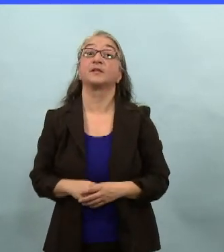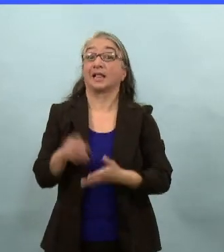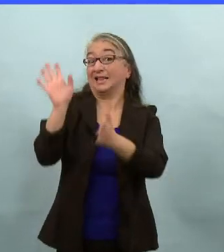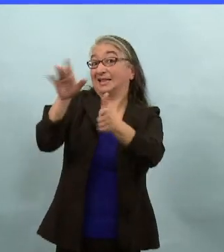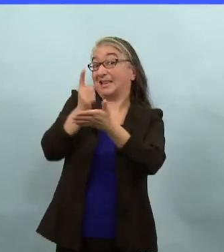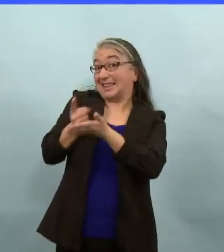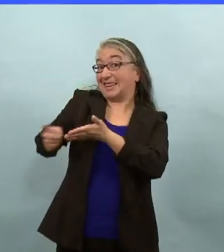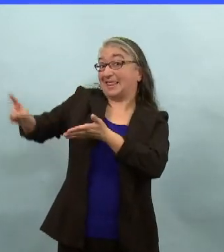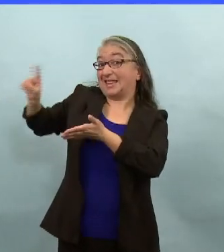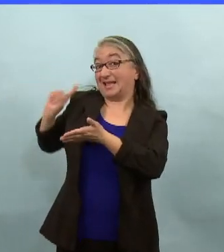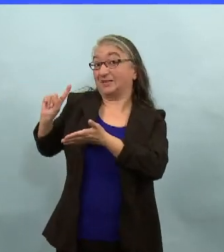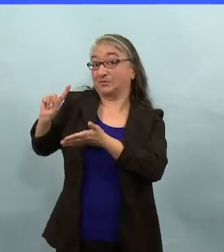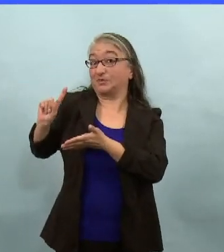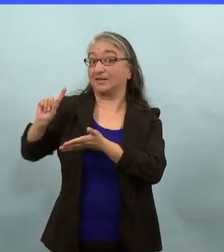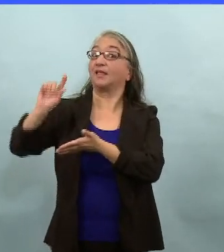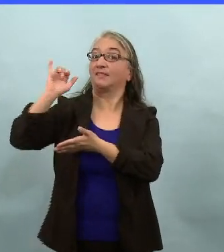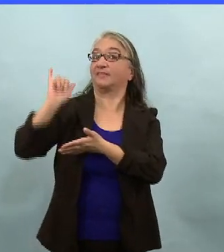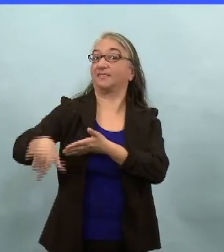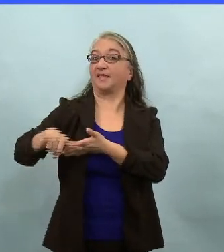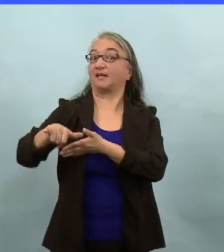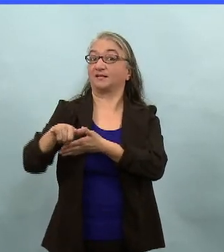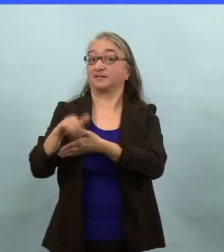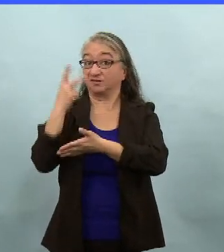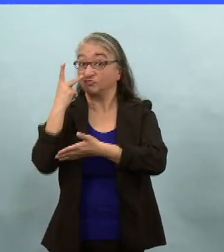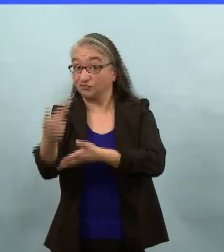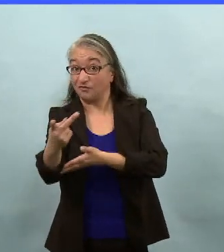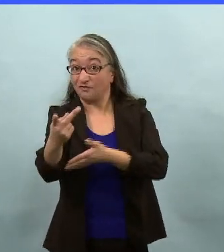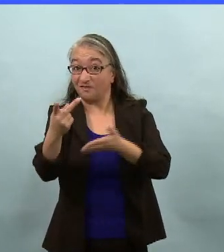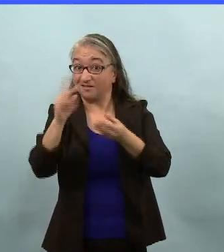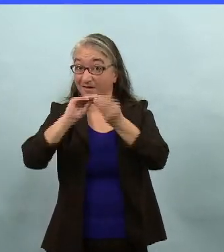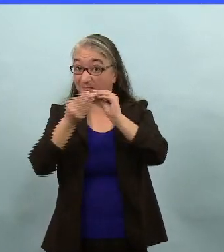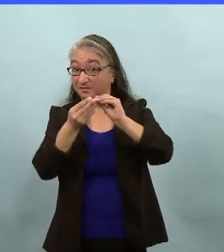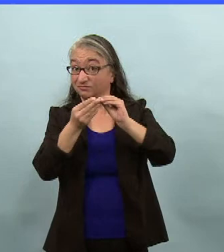updated model we looked at this morning there's still some issues with it omicron has put a twist